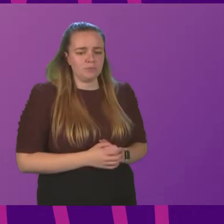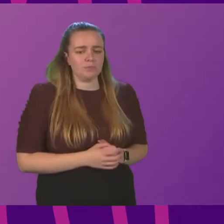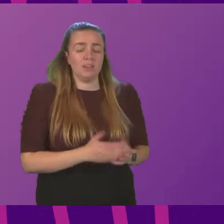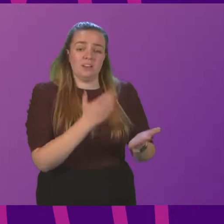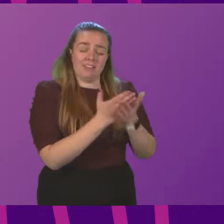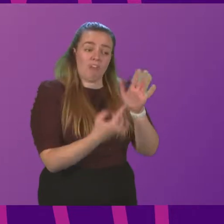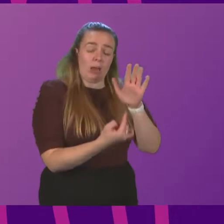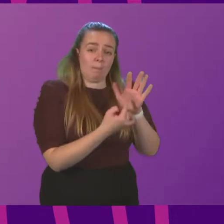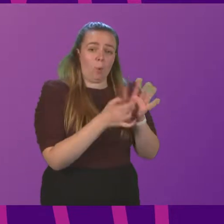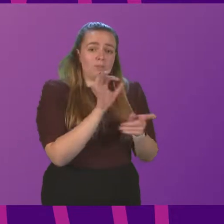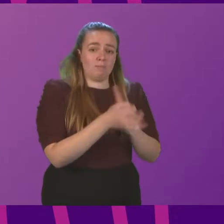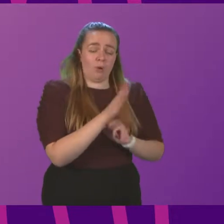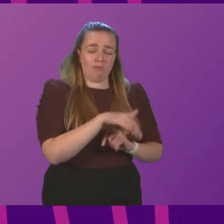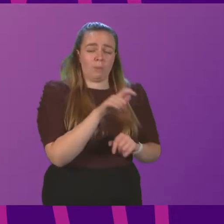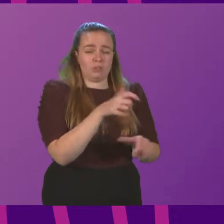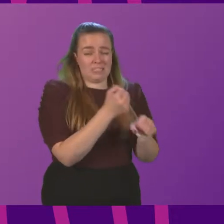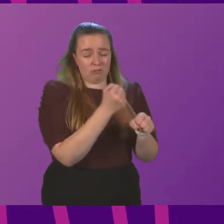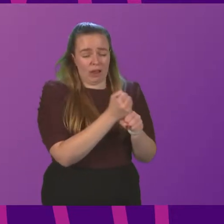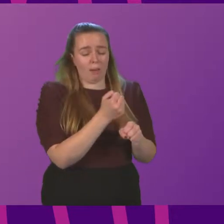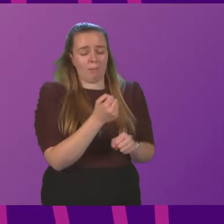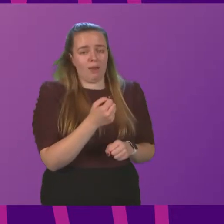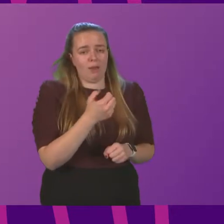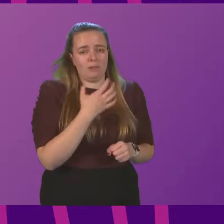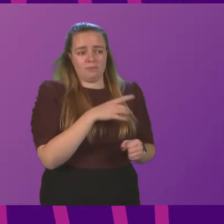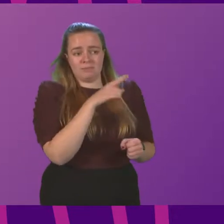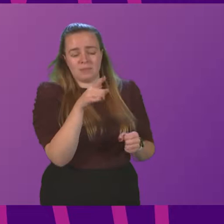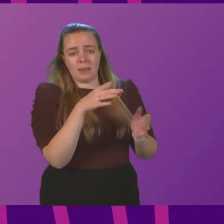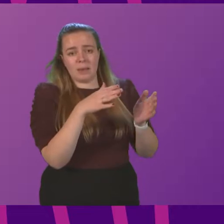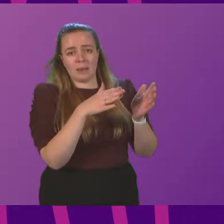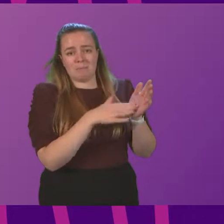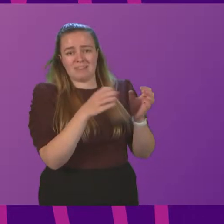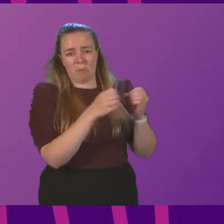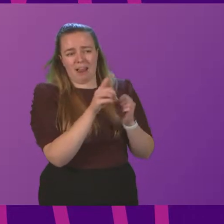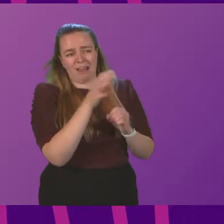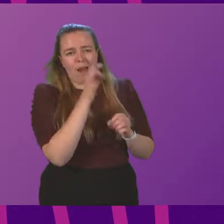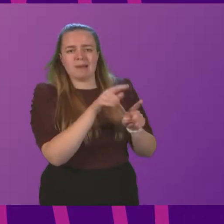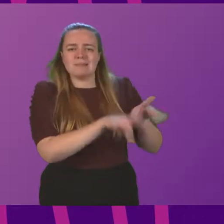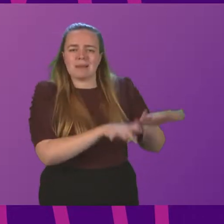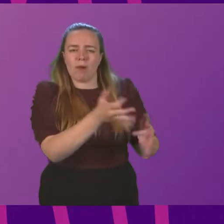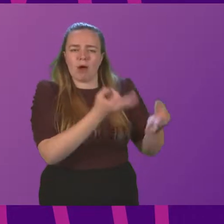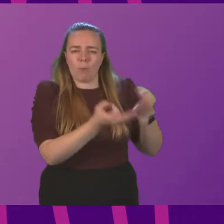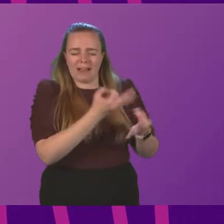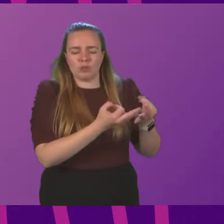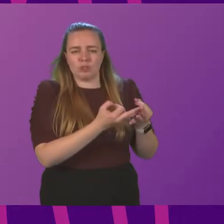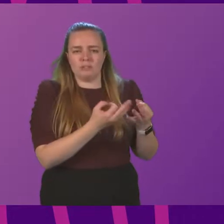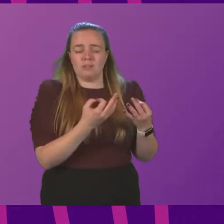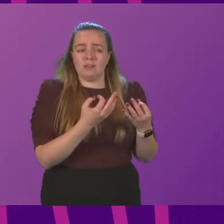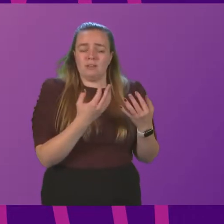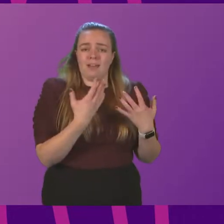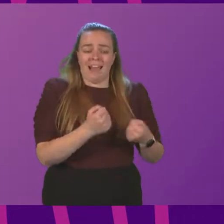Christine Grahame has raised an important point. I reference my answer to Ms Baillie, who asked a similar question: there have undoubtedly been localised problems. Some of